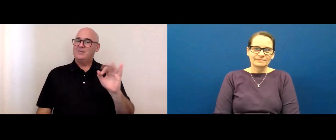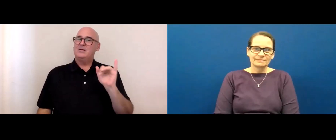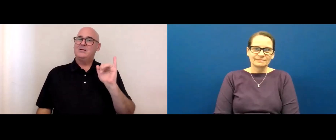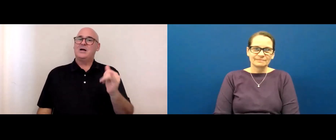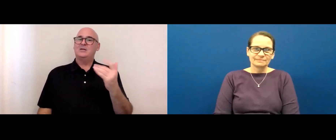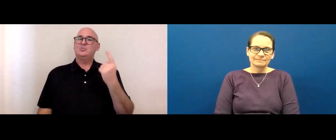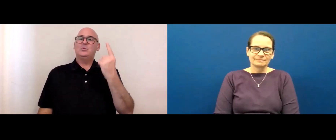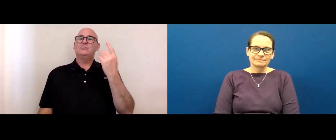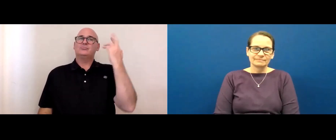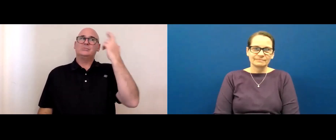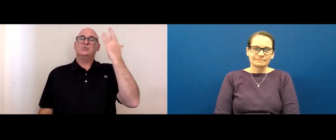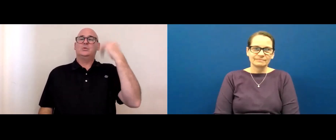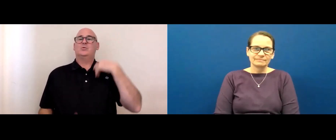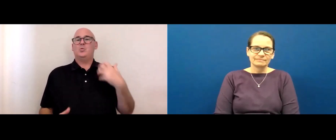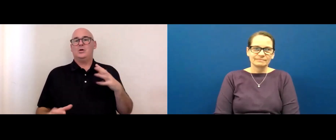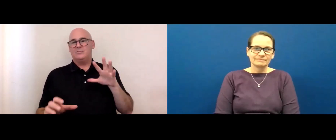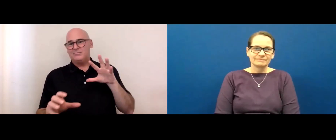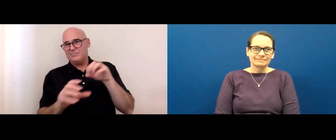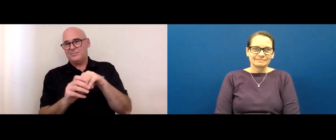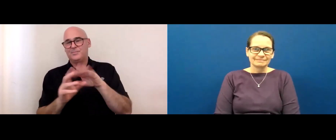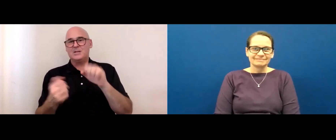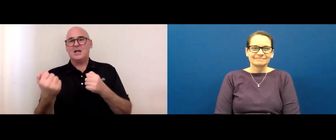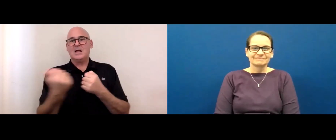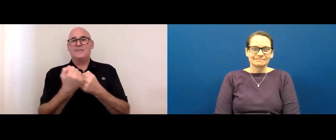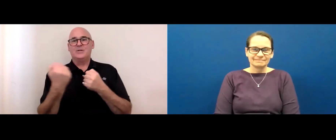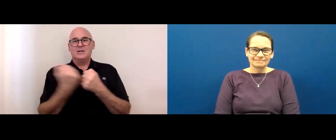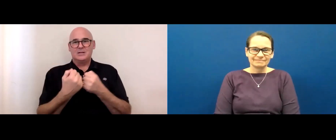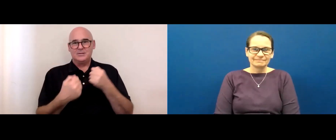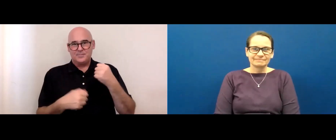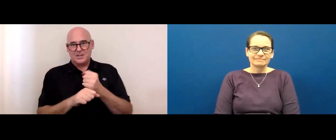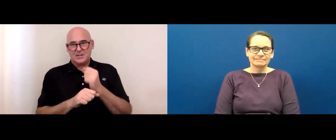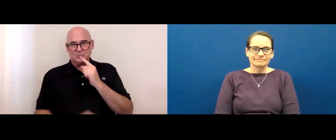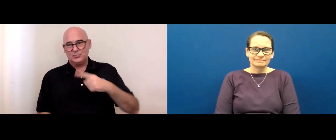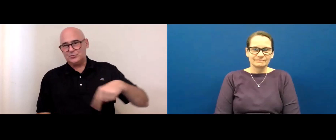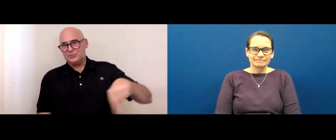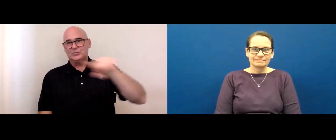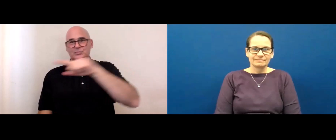people of Rhode Island and so that was one reason why I felt I needed to be involved